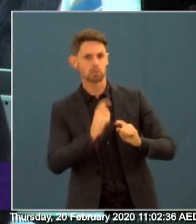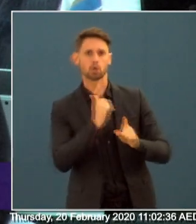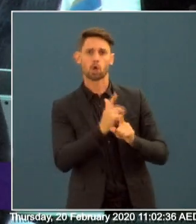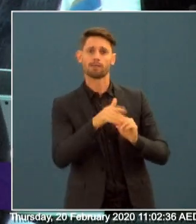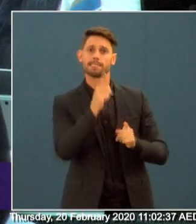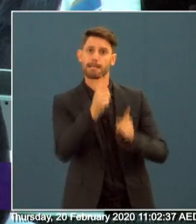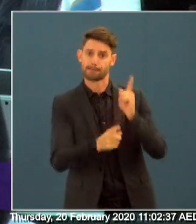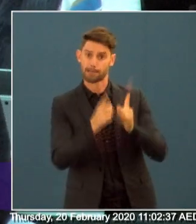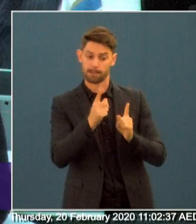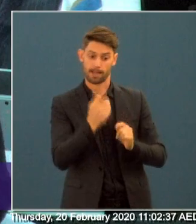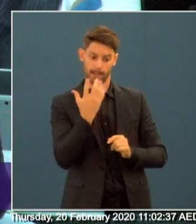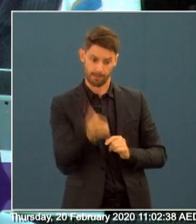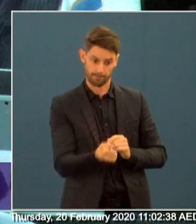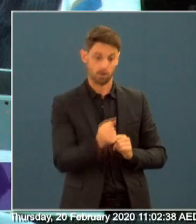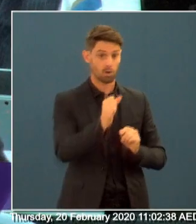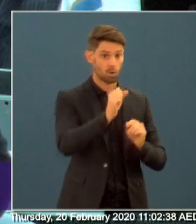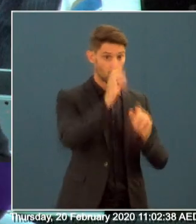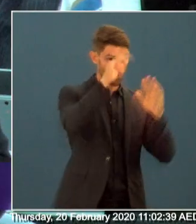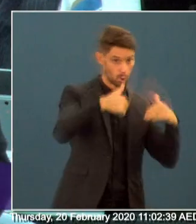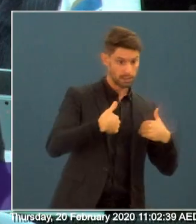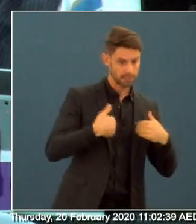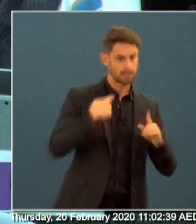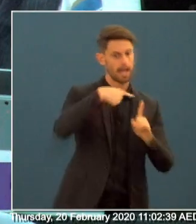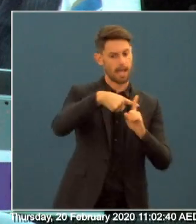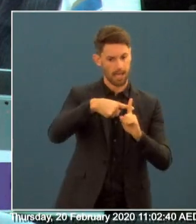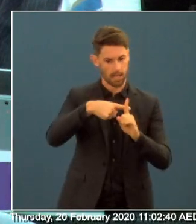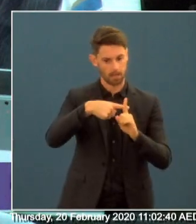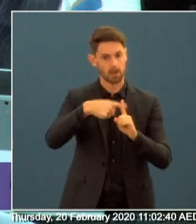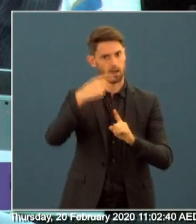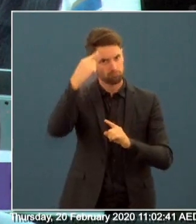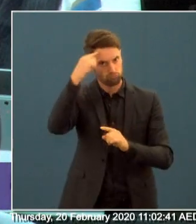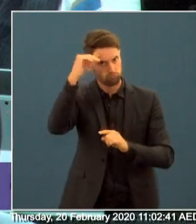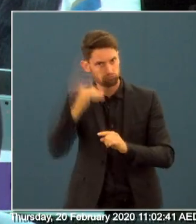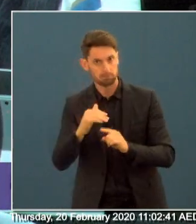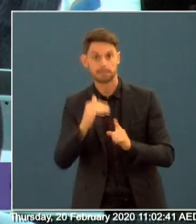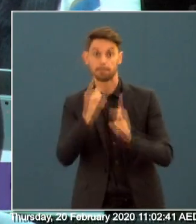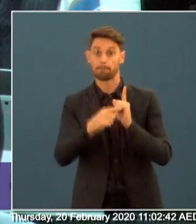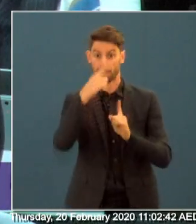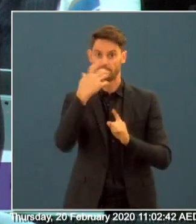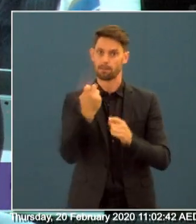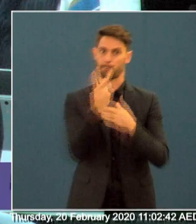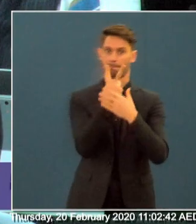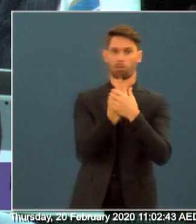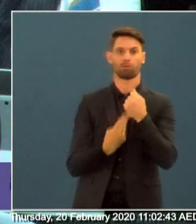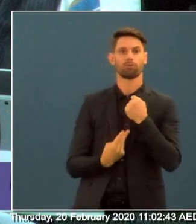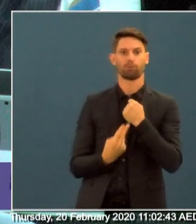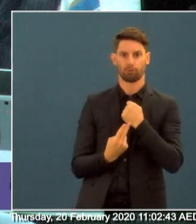And in terms of what you say in paragraph 25 is that: While autism and intellectual disability